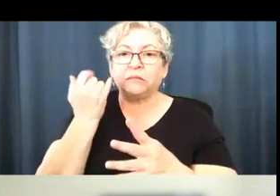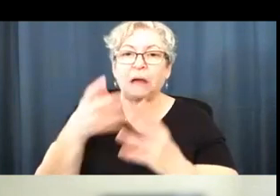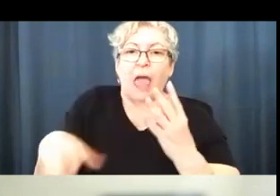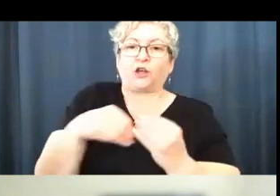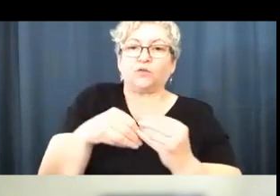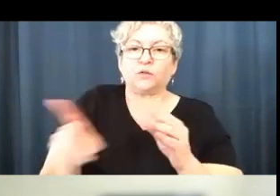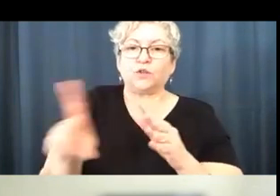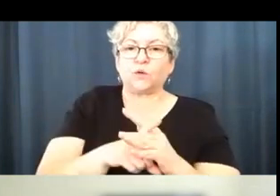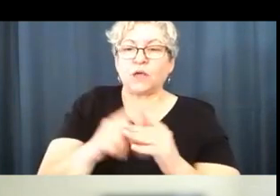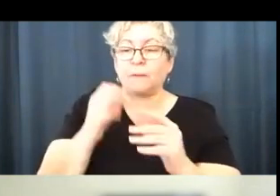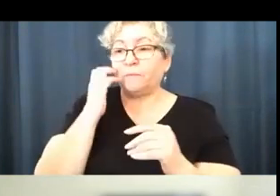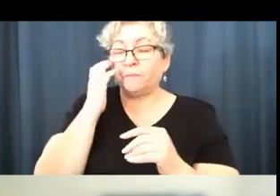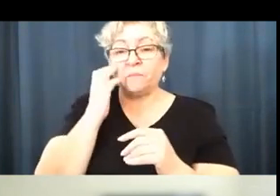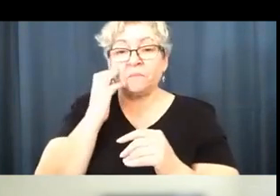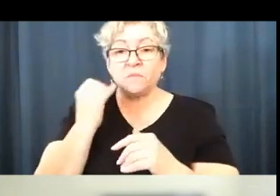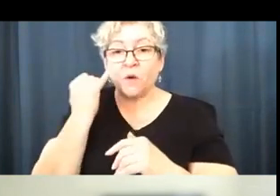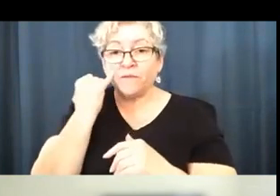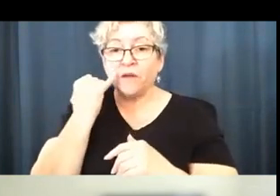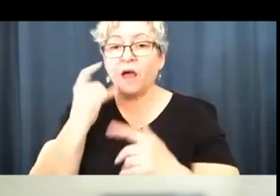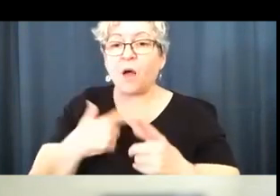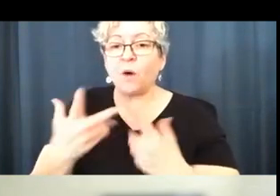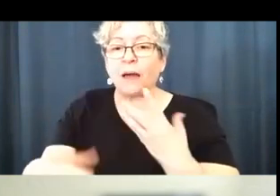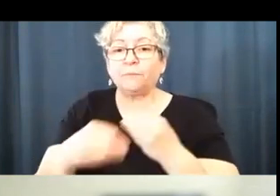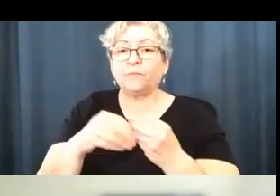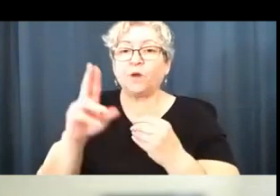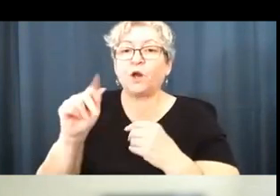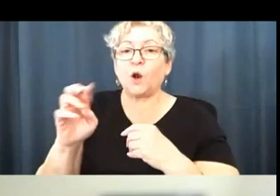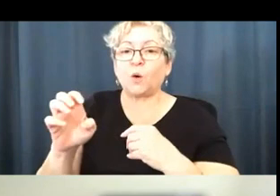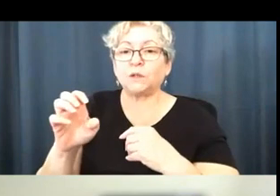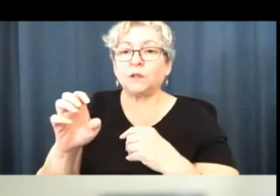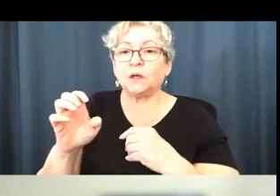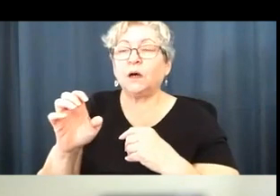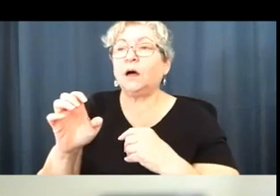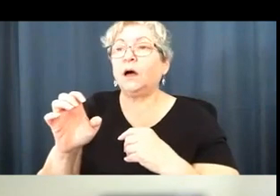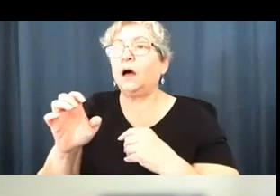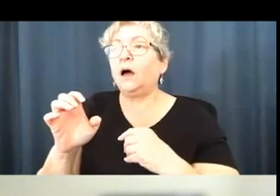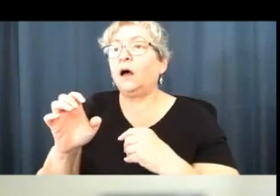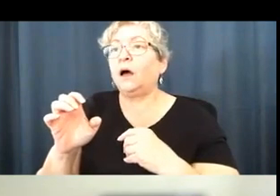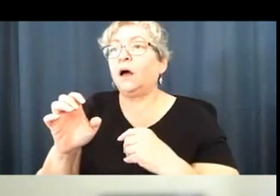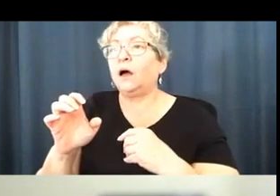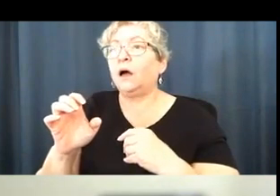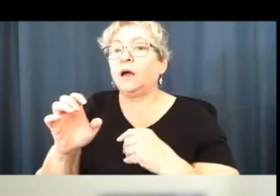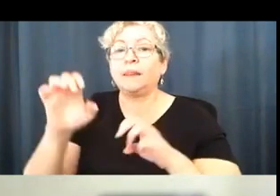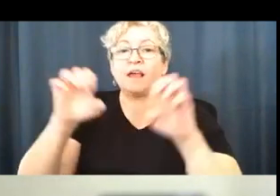If not, I do wanna make a note before we close up. And the evaluation for today's session